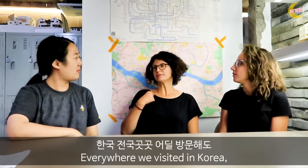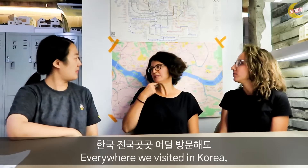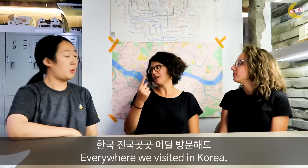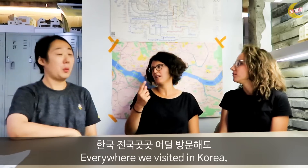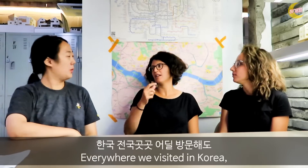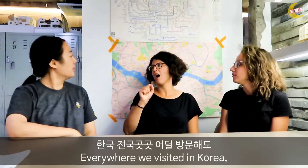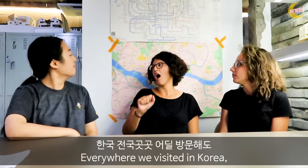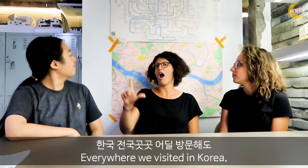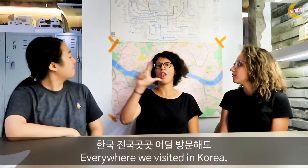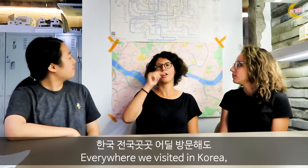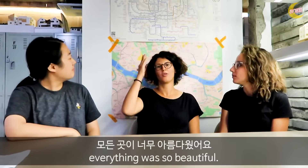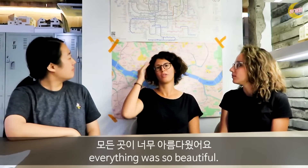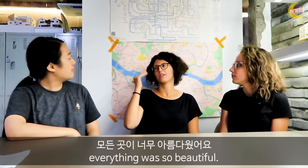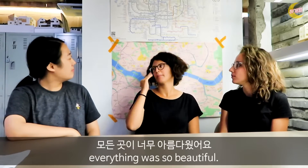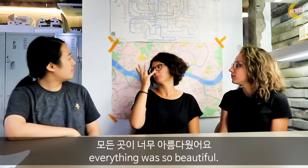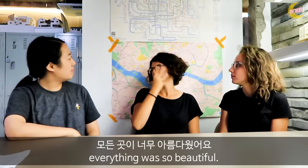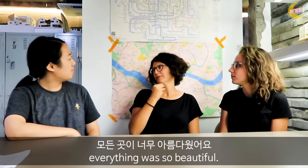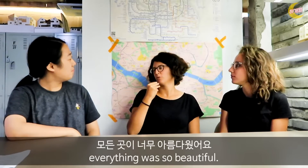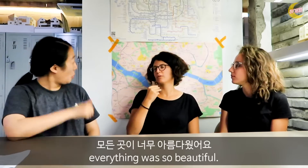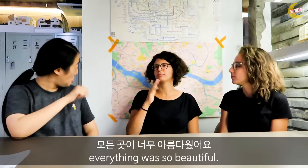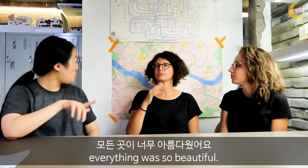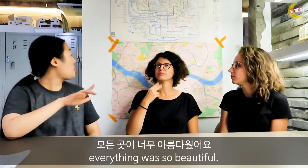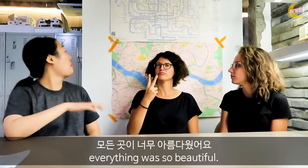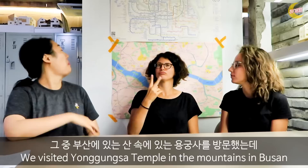Everywhere we visited in Korea, everything was so beautiful.